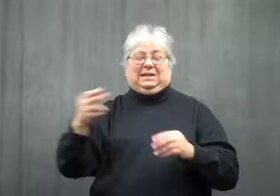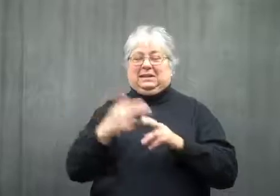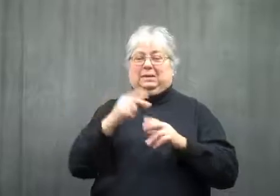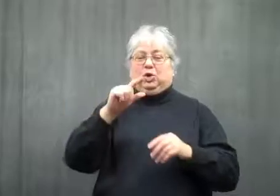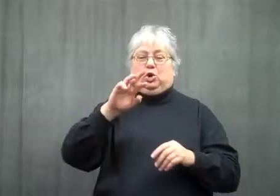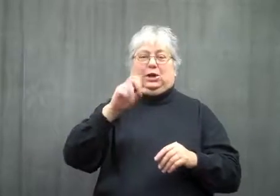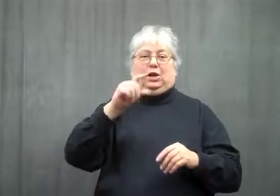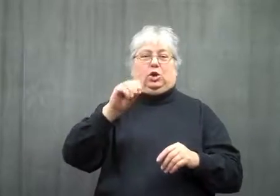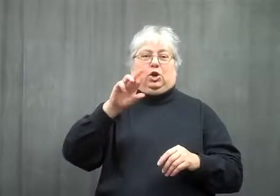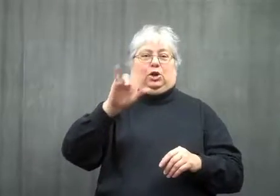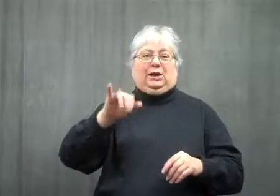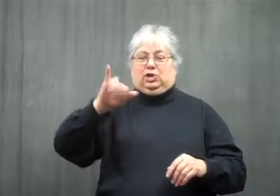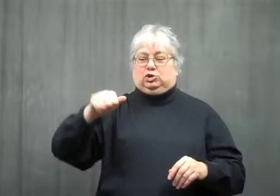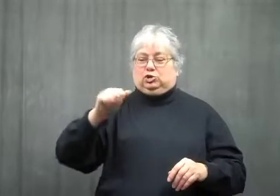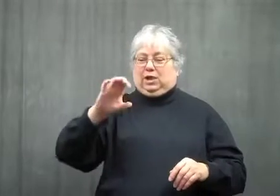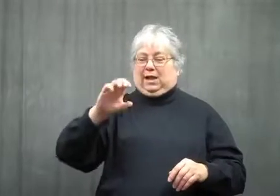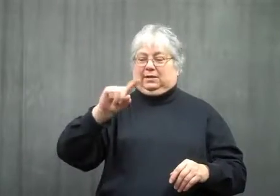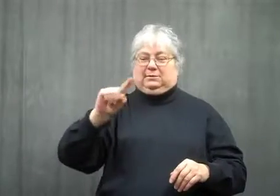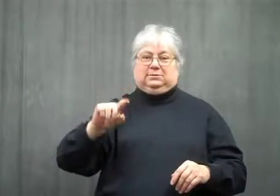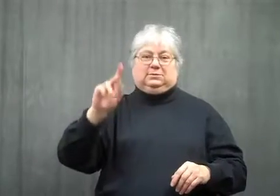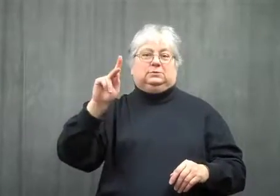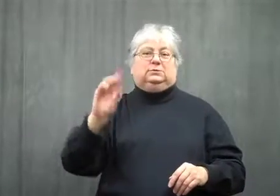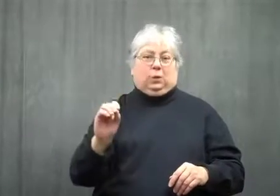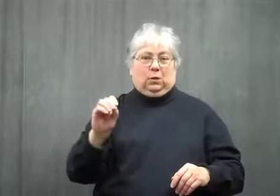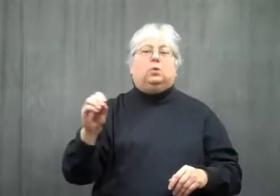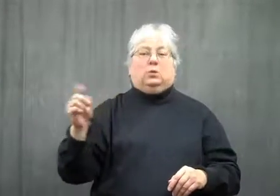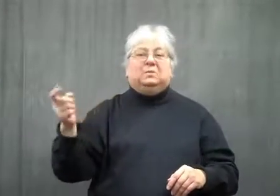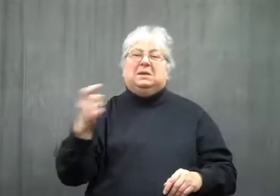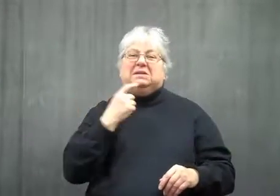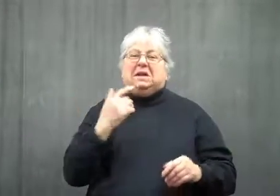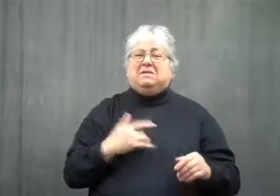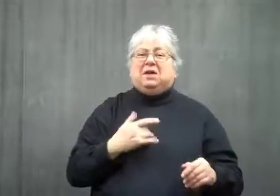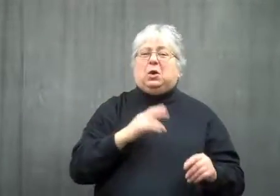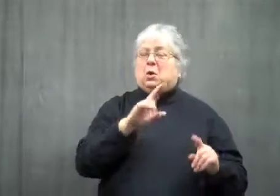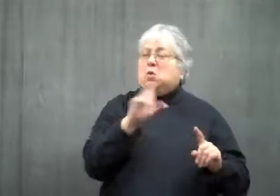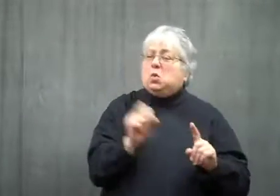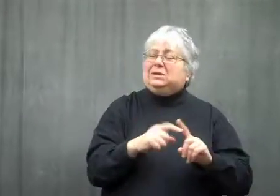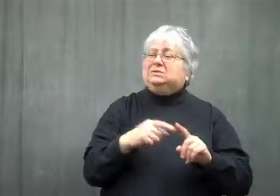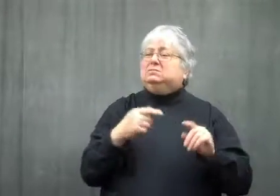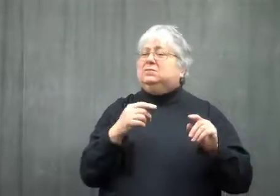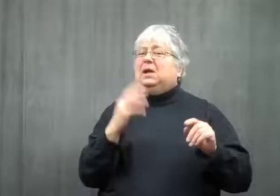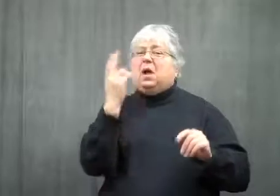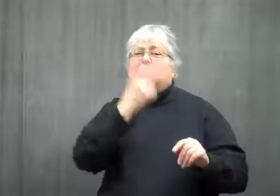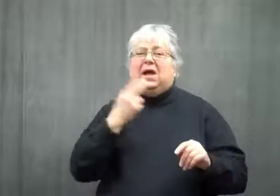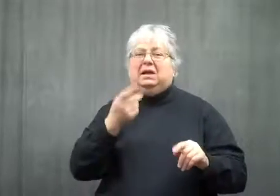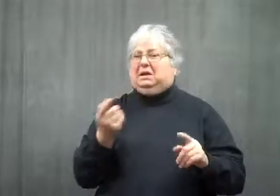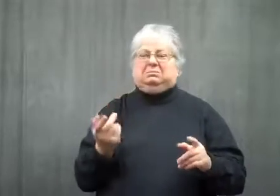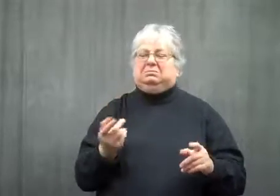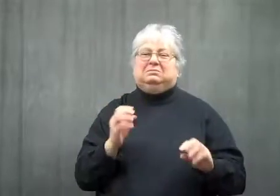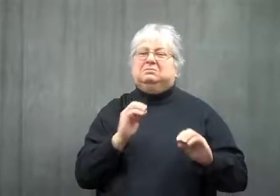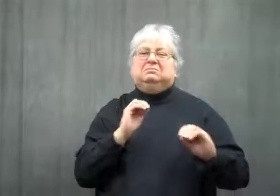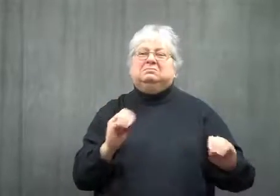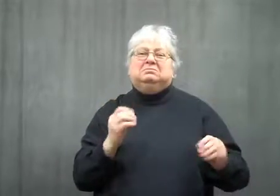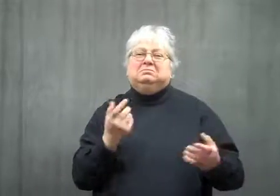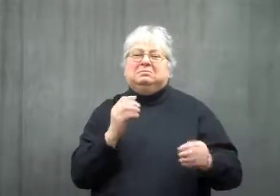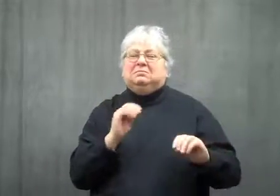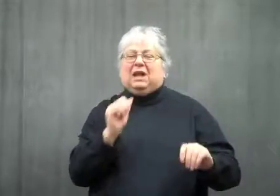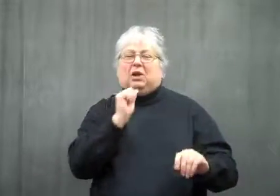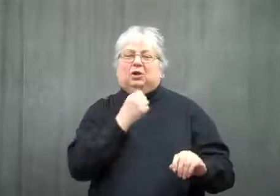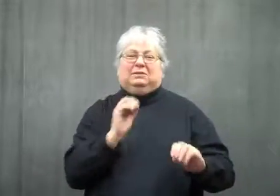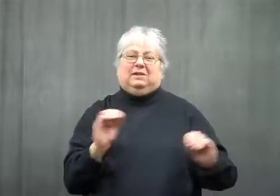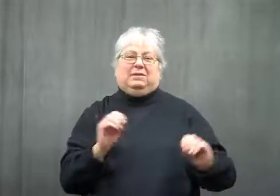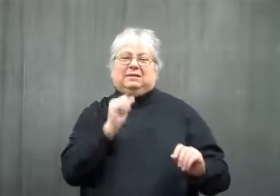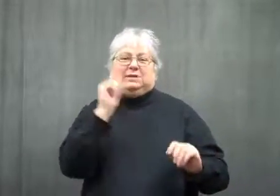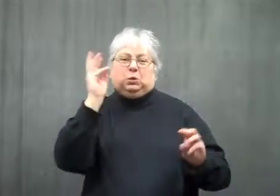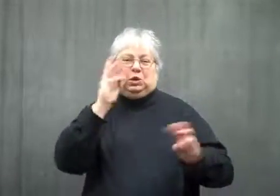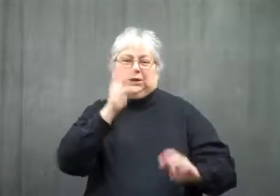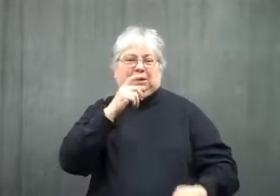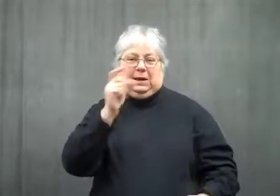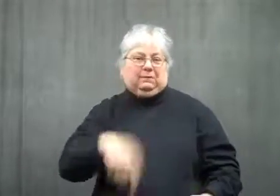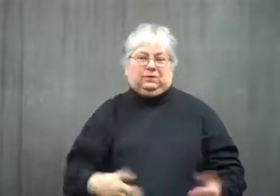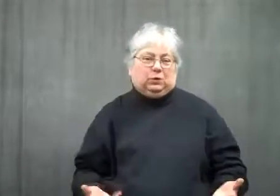Gregory Jaczko, said there was no risk to the U.S. and Hawaii to worry about.